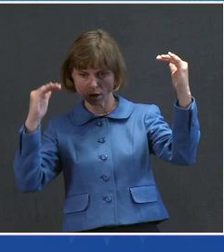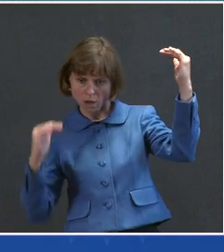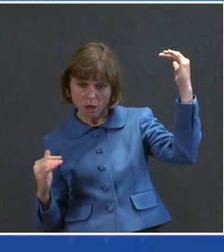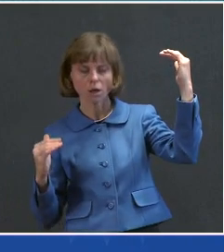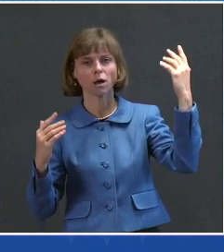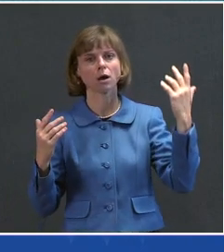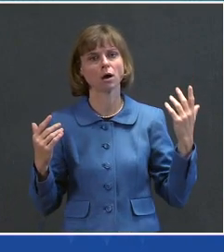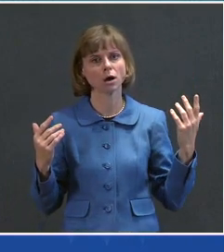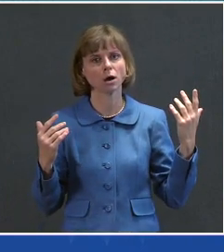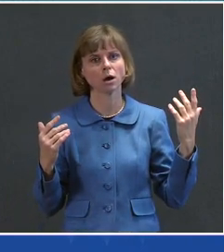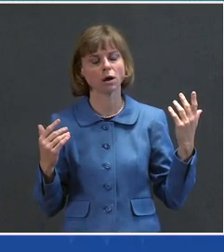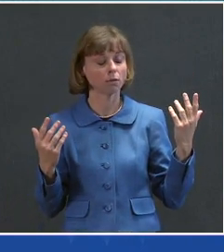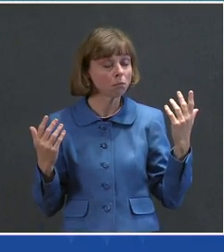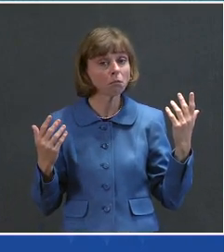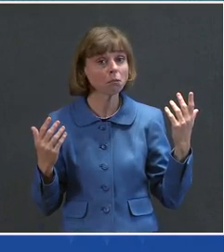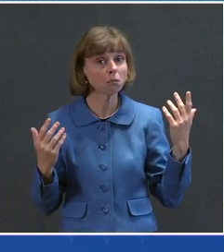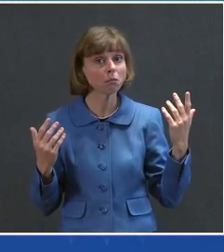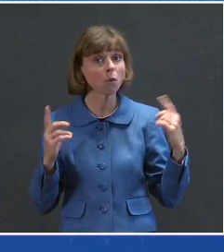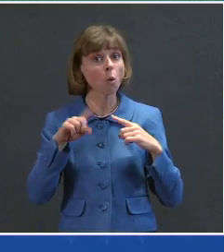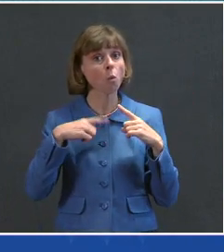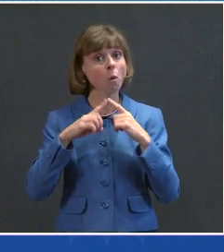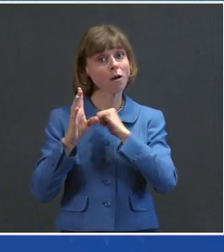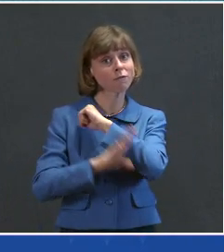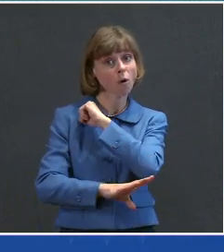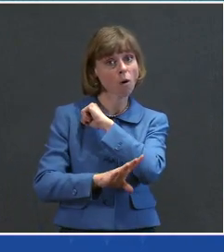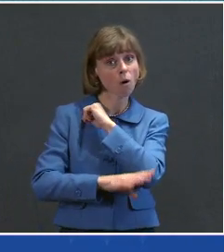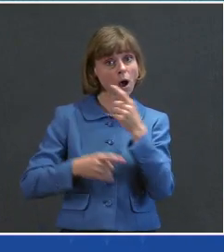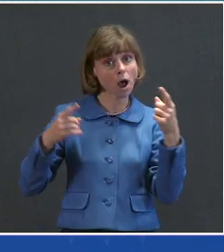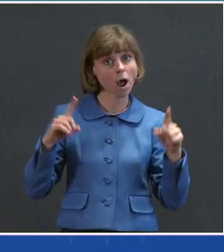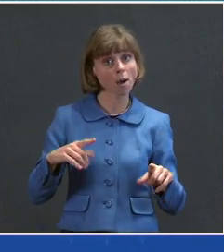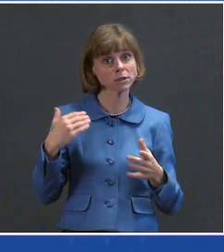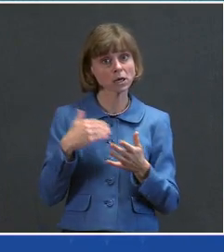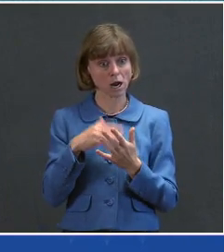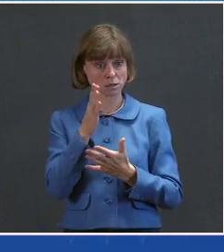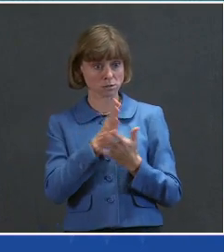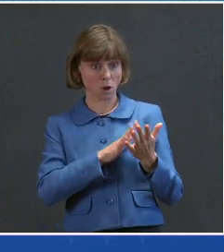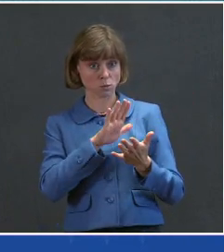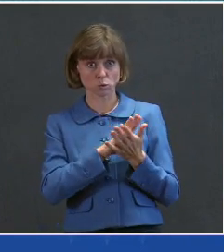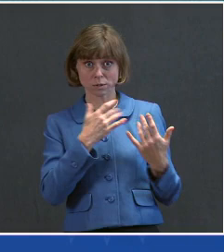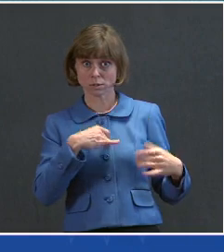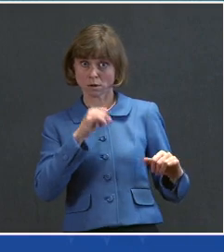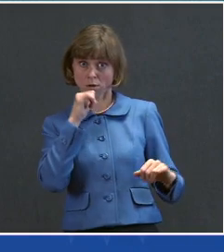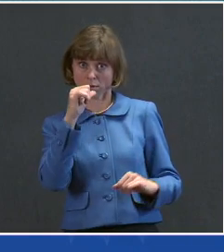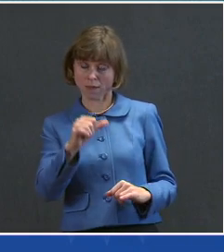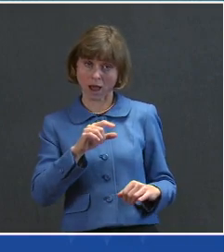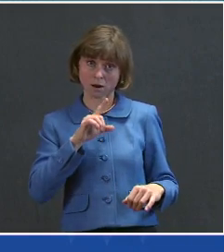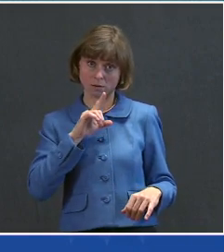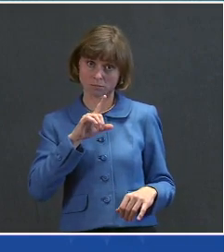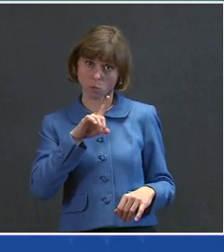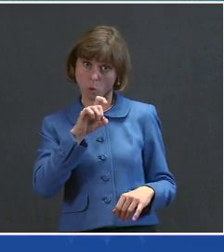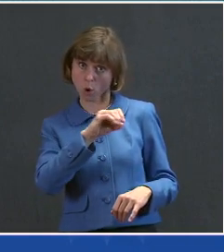When fall rolls around, if some schools are still not in person, full time, will the President accept that,